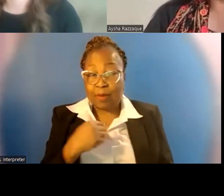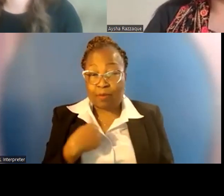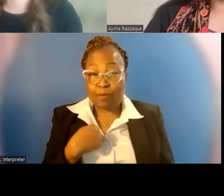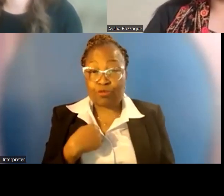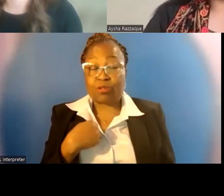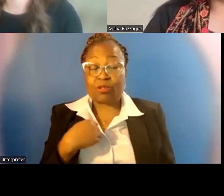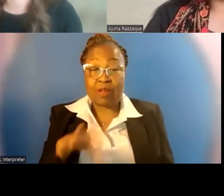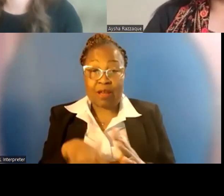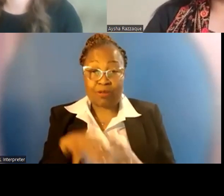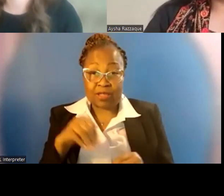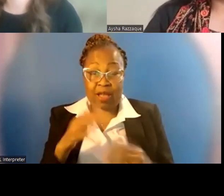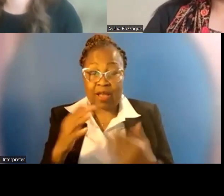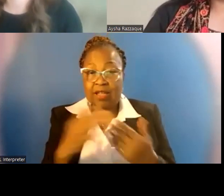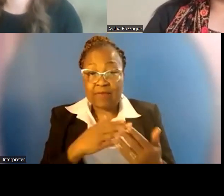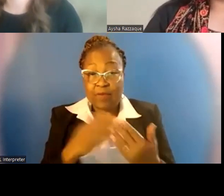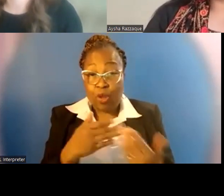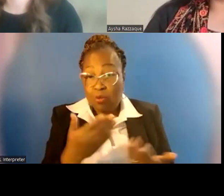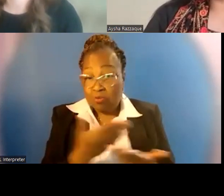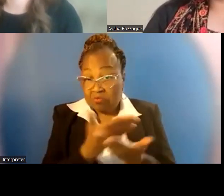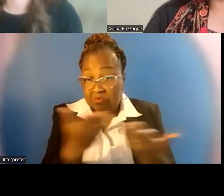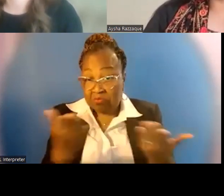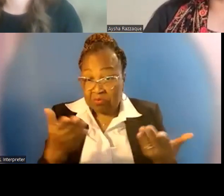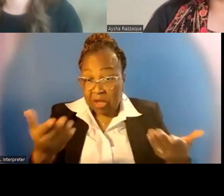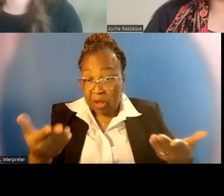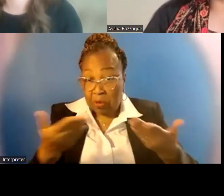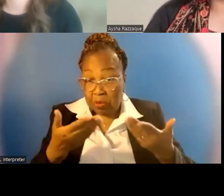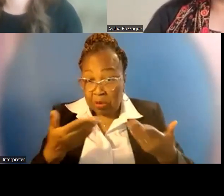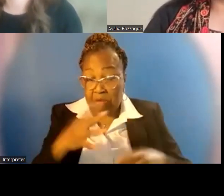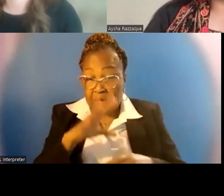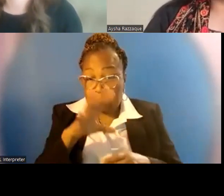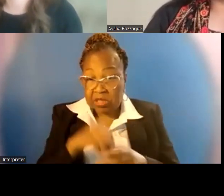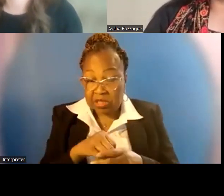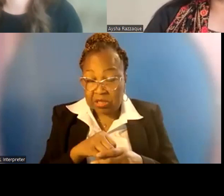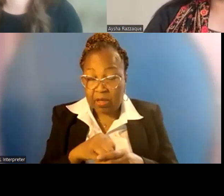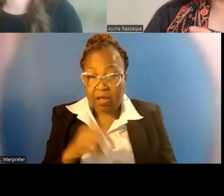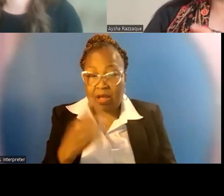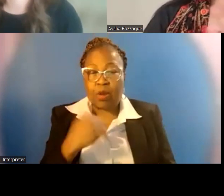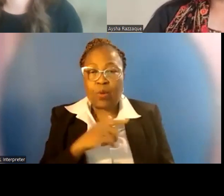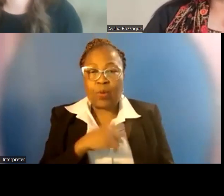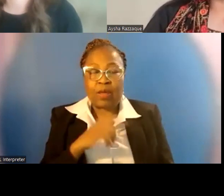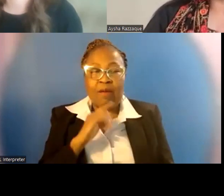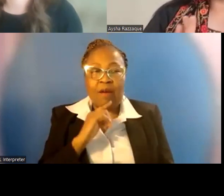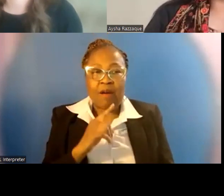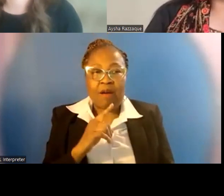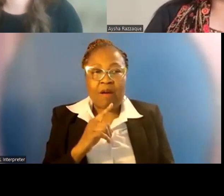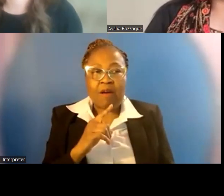even though they are welcome to participate. We are completely student run